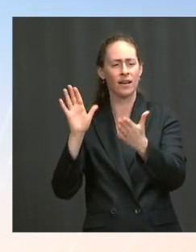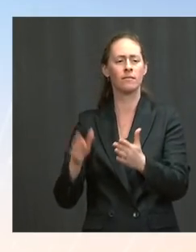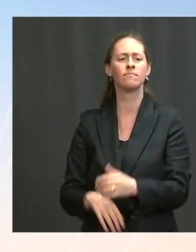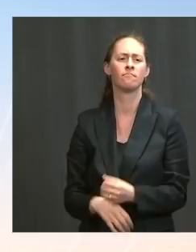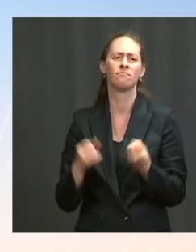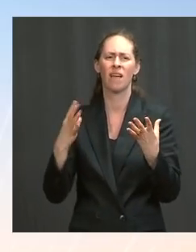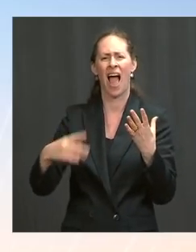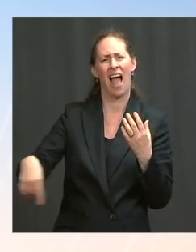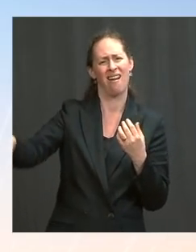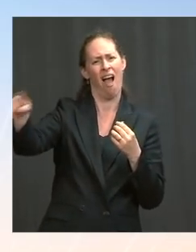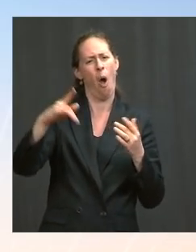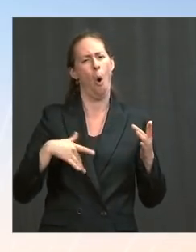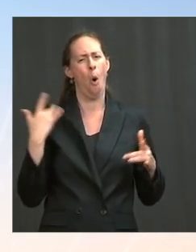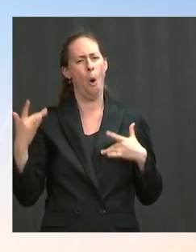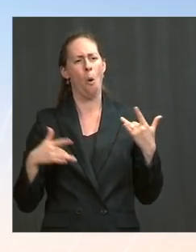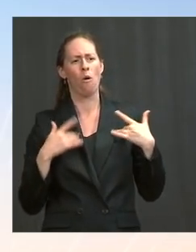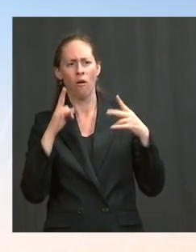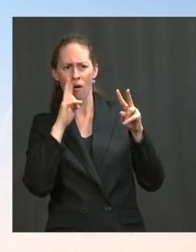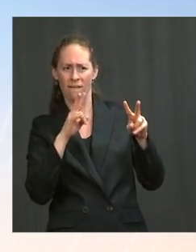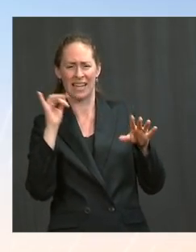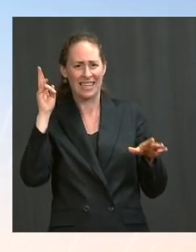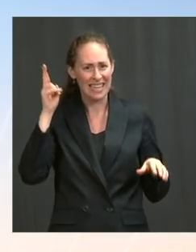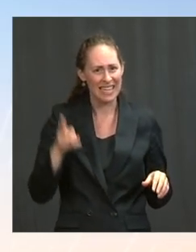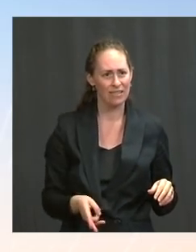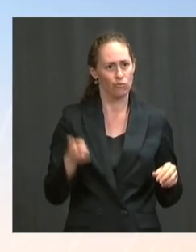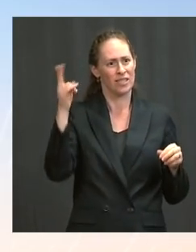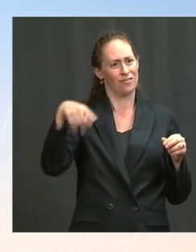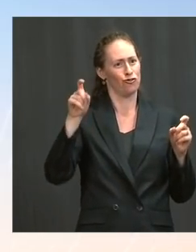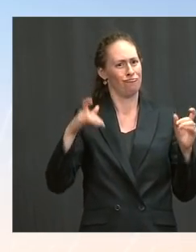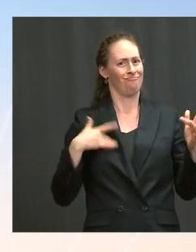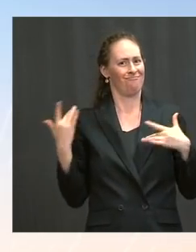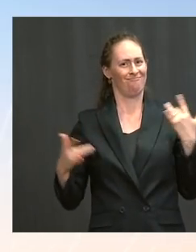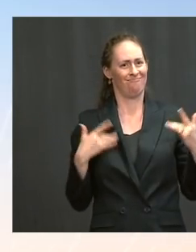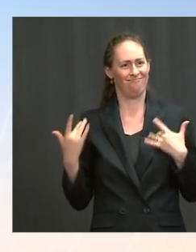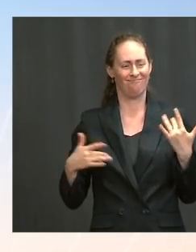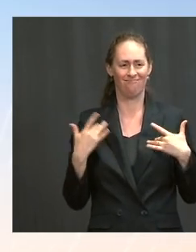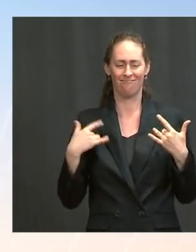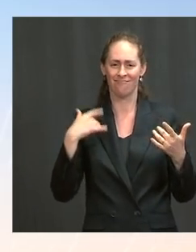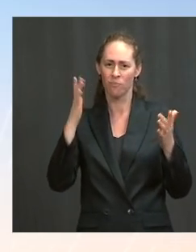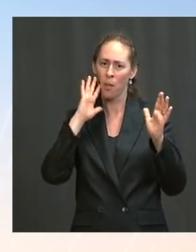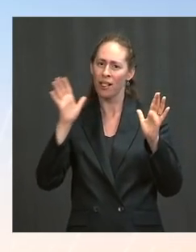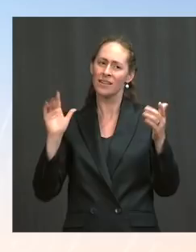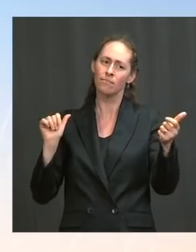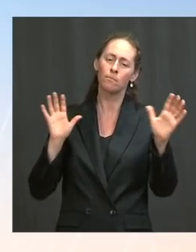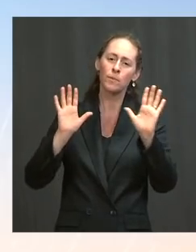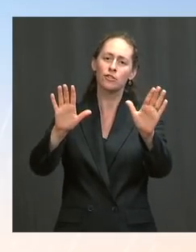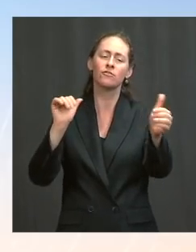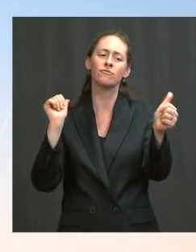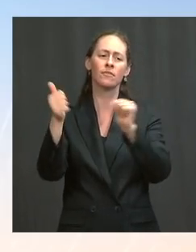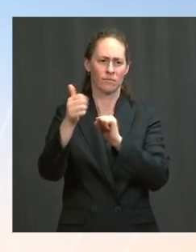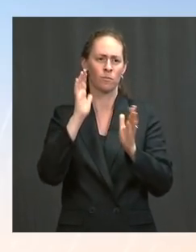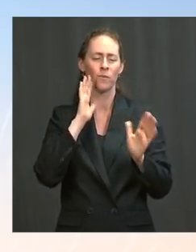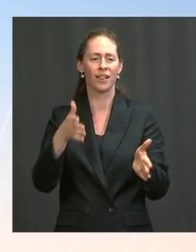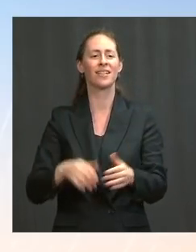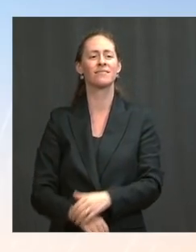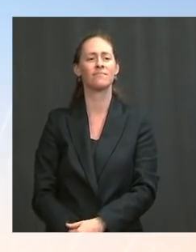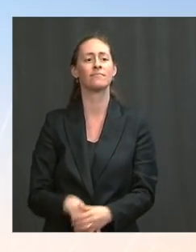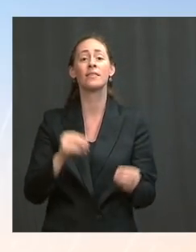historically -- should be excited about. And we're going to continue to make the case and make sure we're conveying this and the American Families Plan, and the components there are